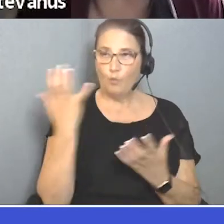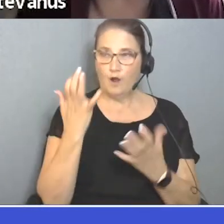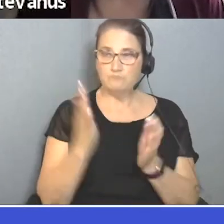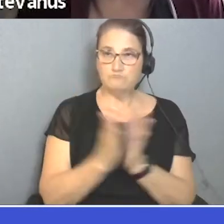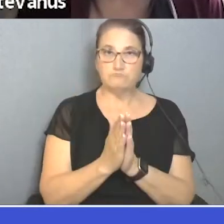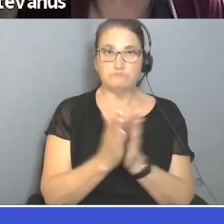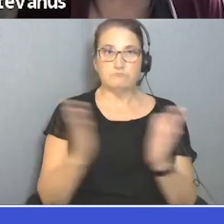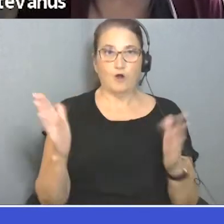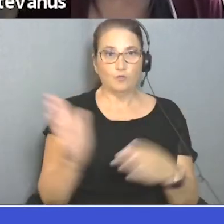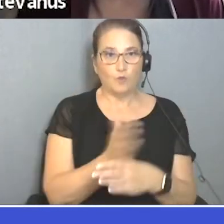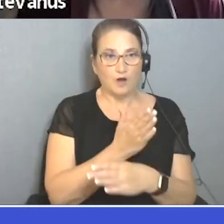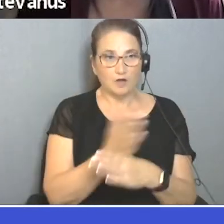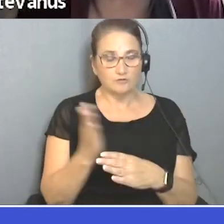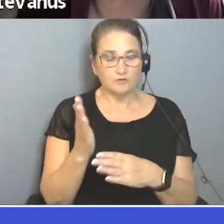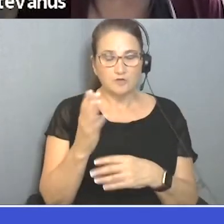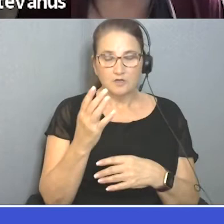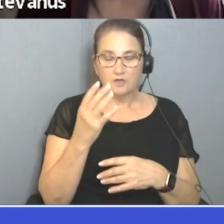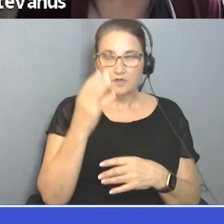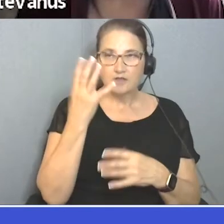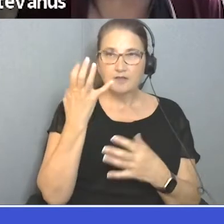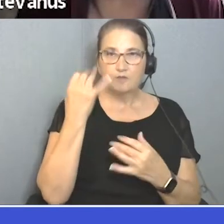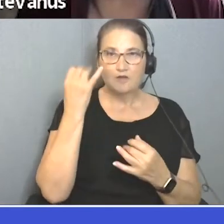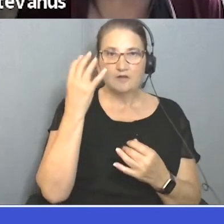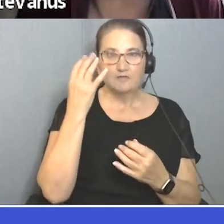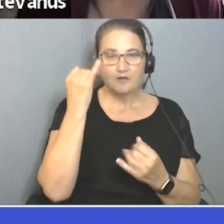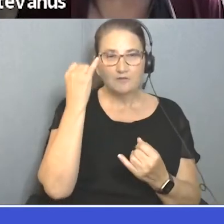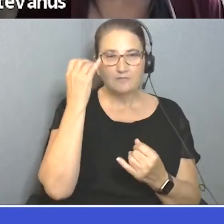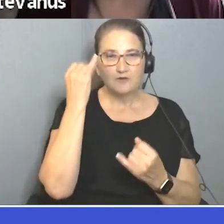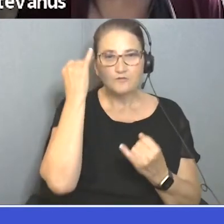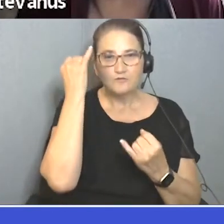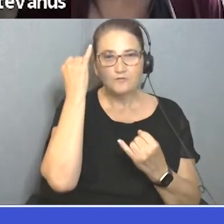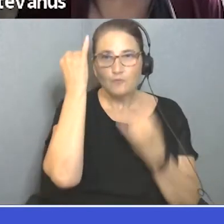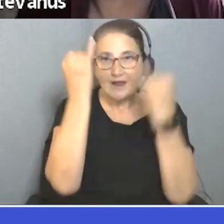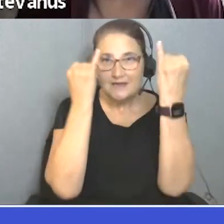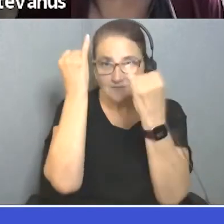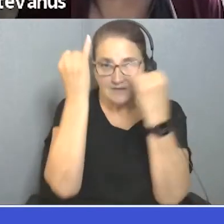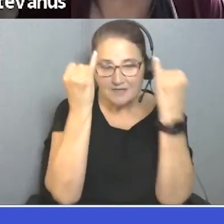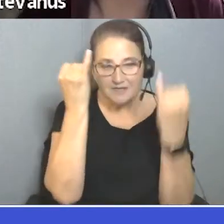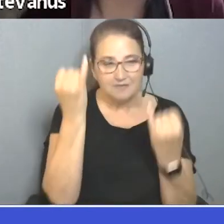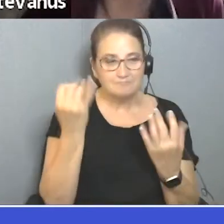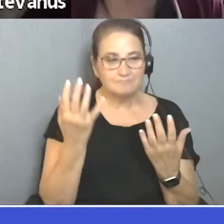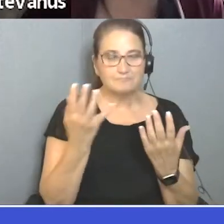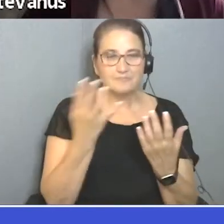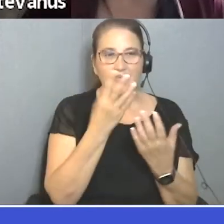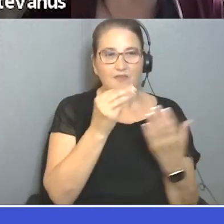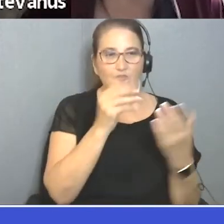I saw someone say creativity, I saw